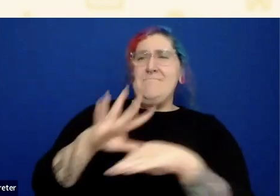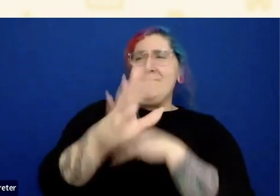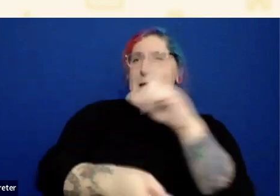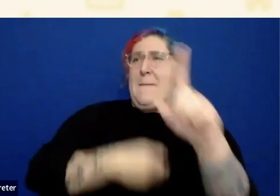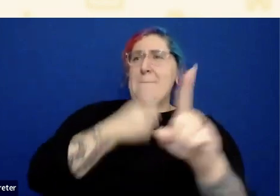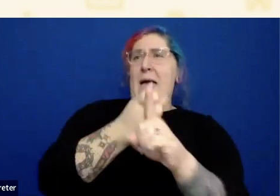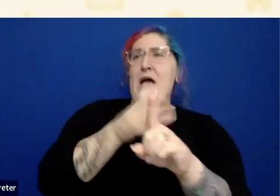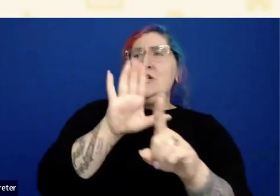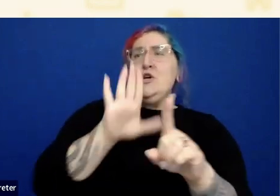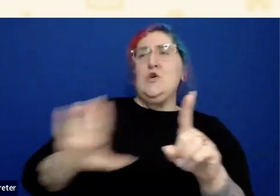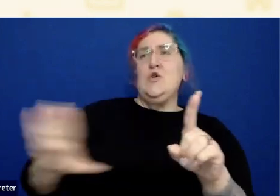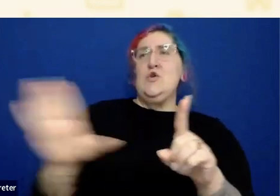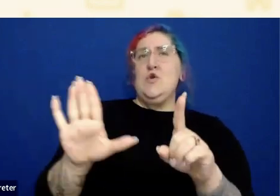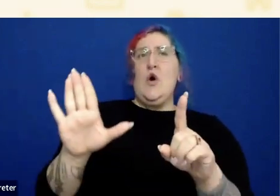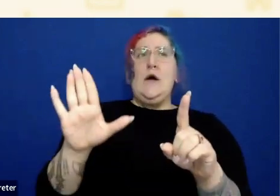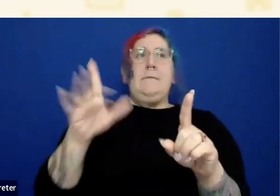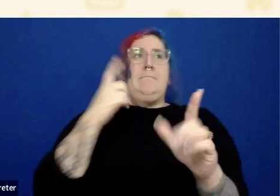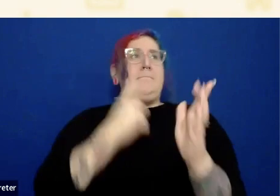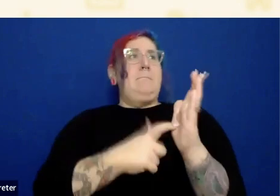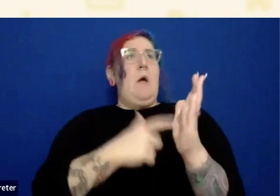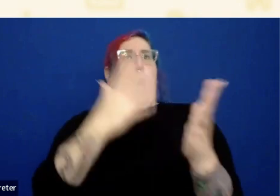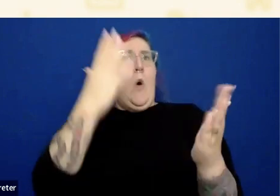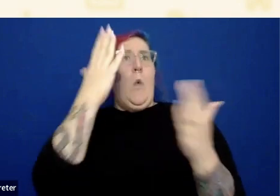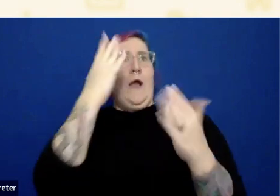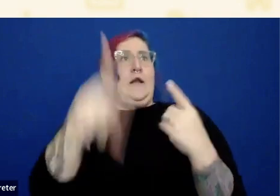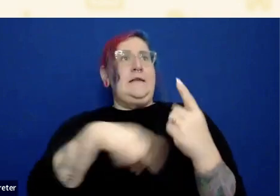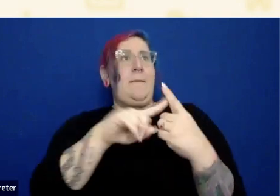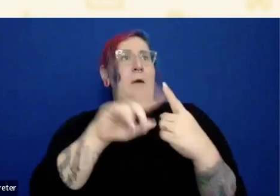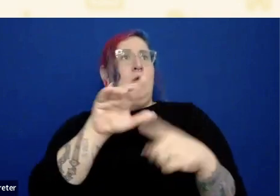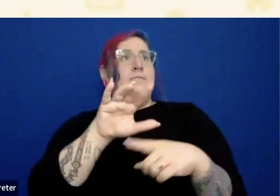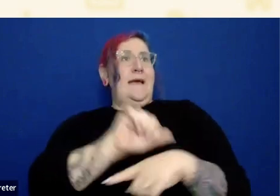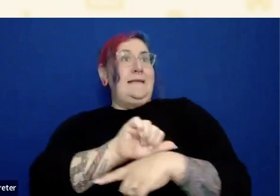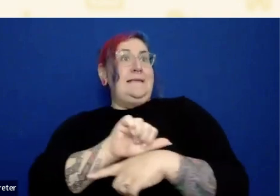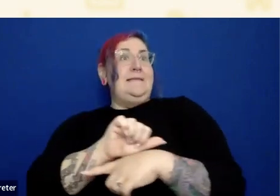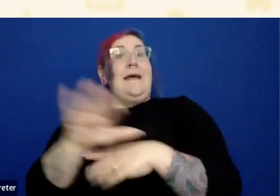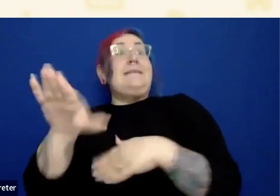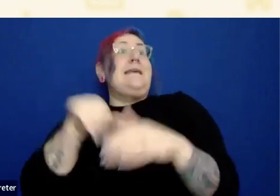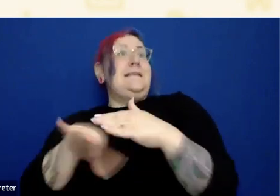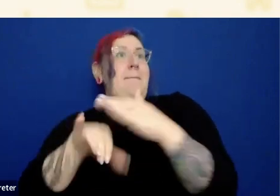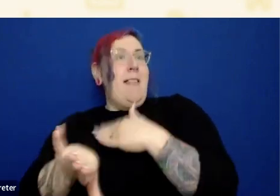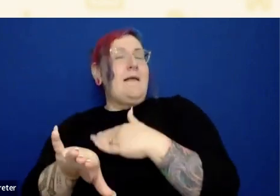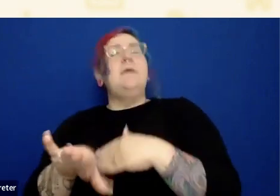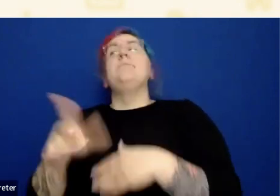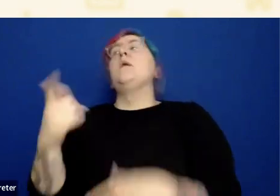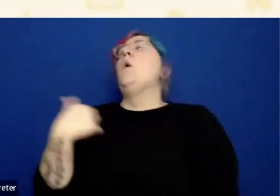We'll start with the stark reality, which is that at this point